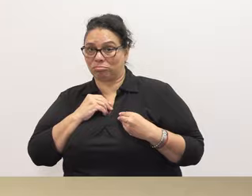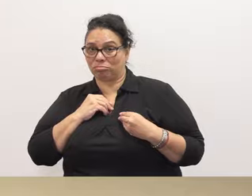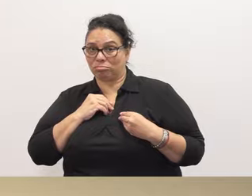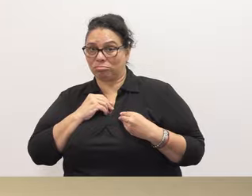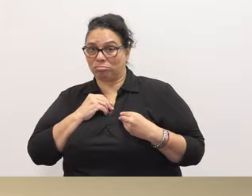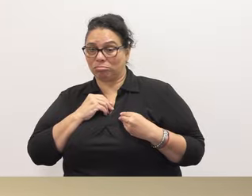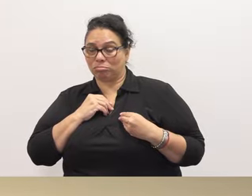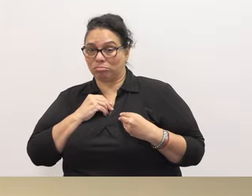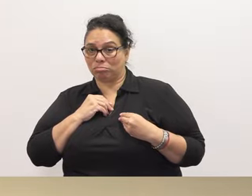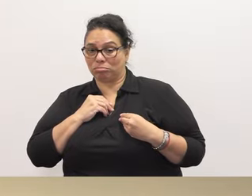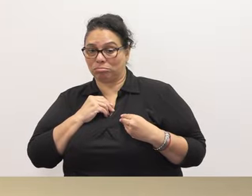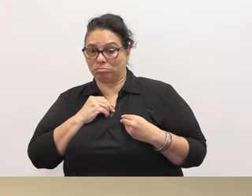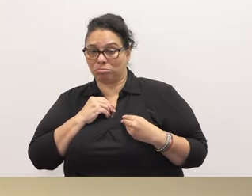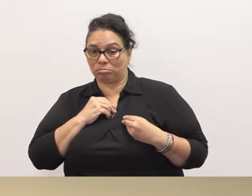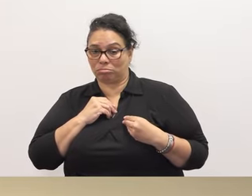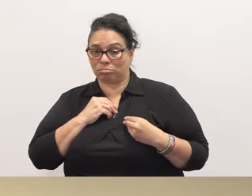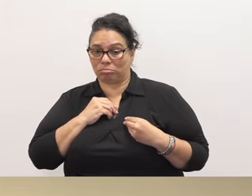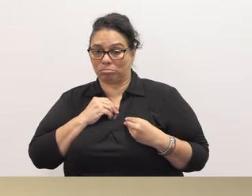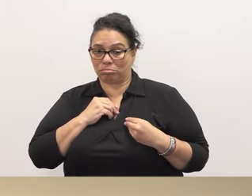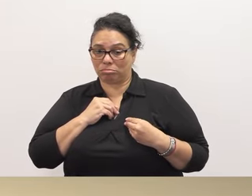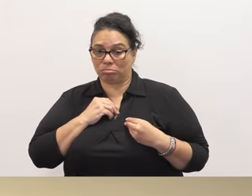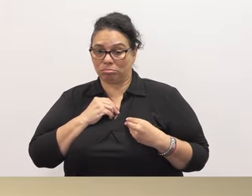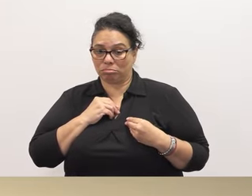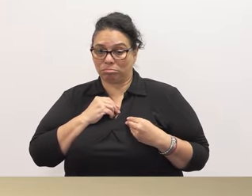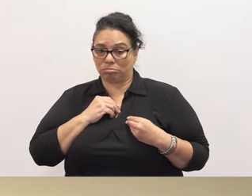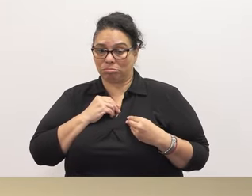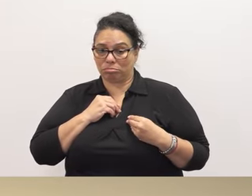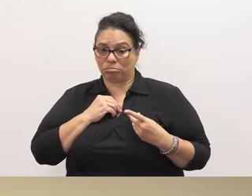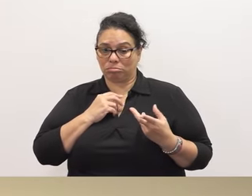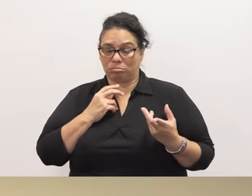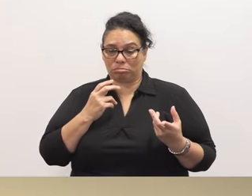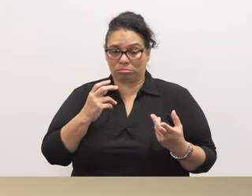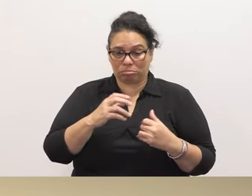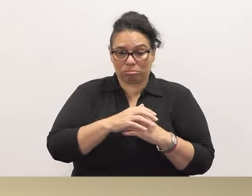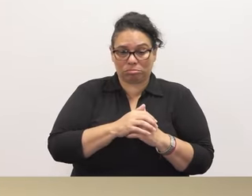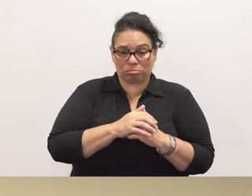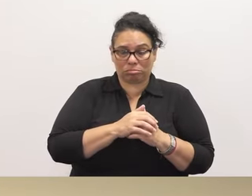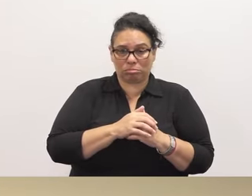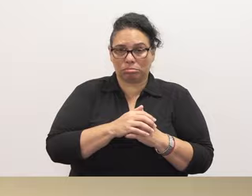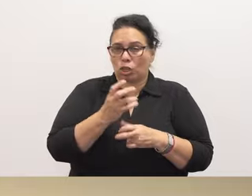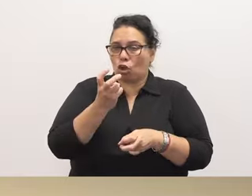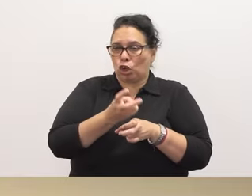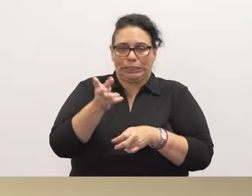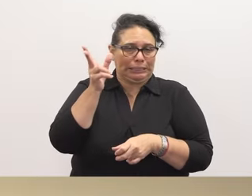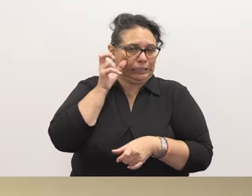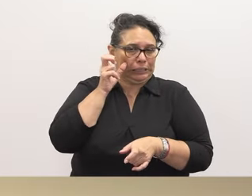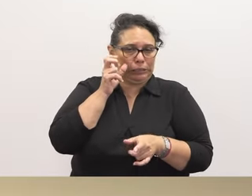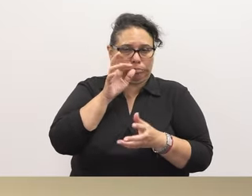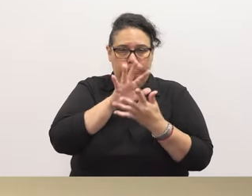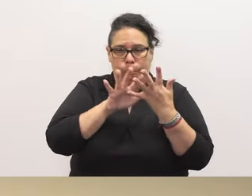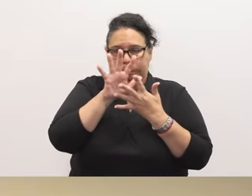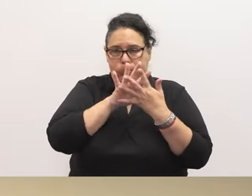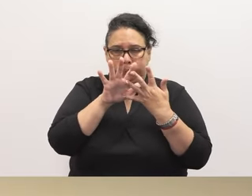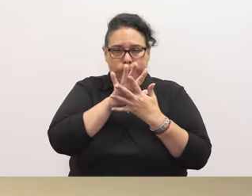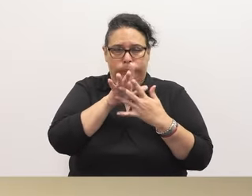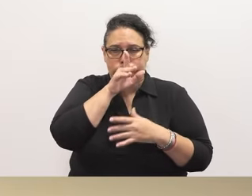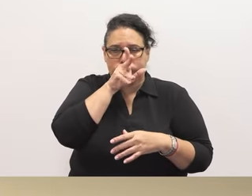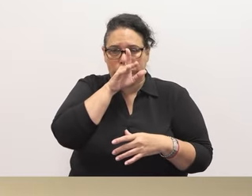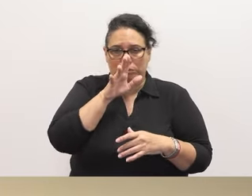As your superintendent brought you a budget, it actually honors the community's vision, honors the community's values. You'll use this when it comes time